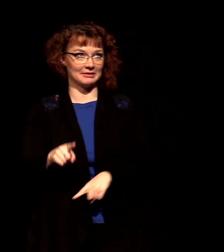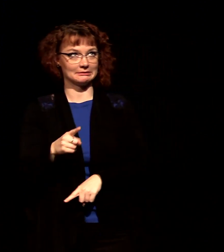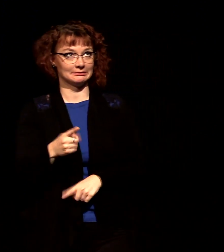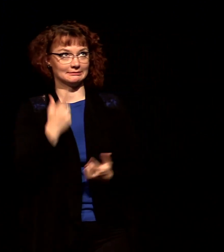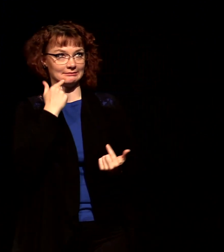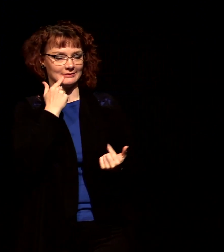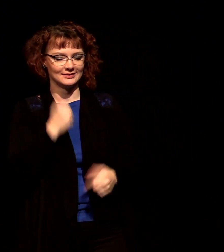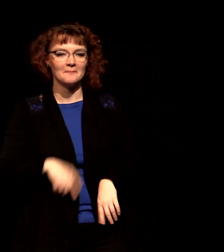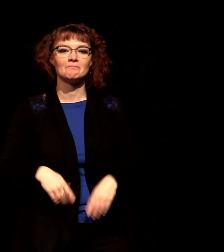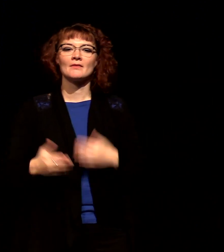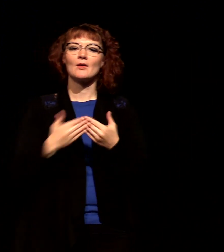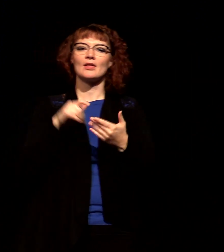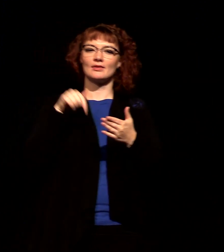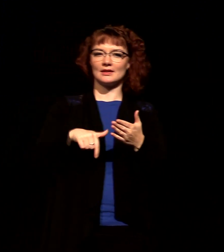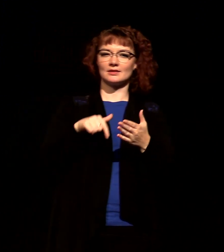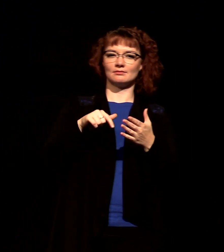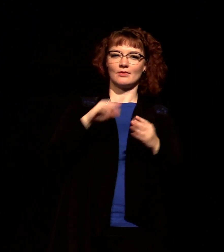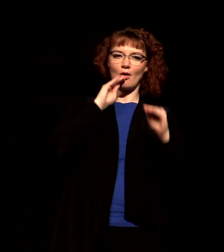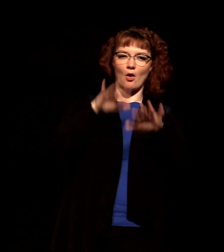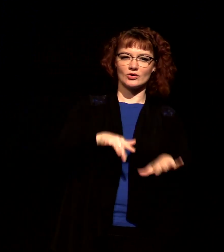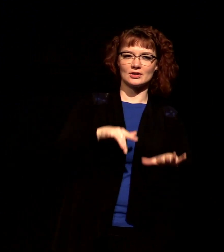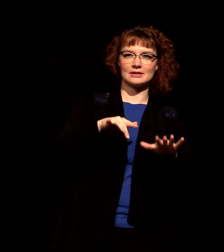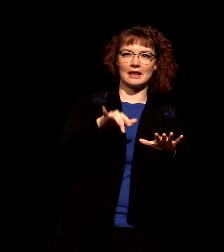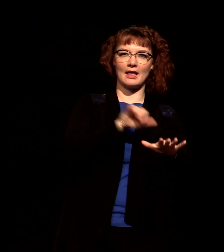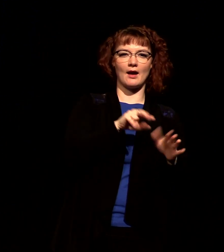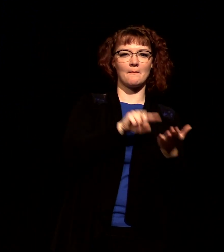metaphor here in the Psalm. And it refers to the enemies of